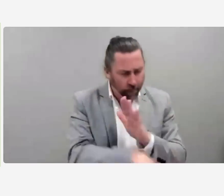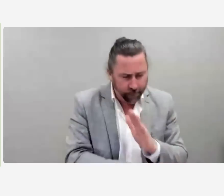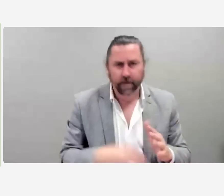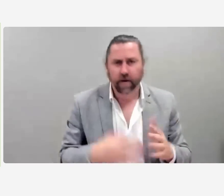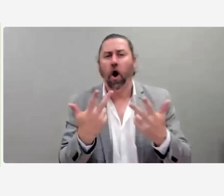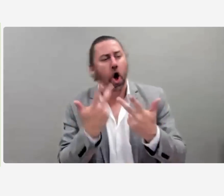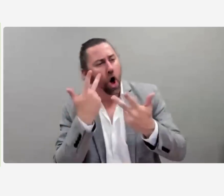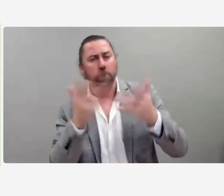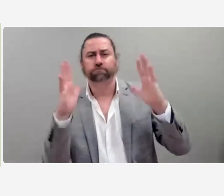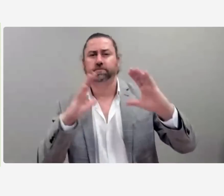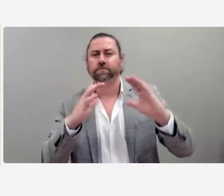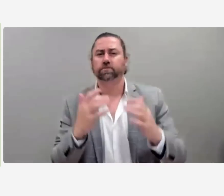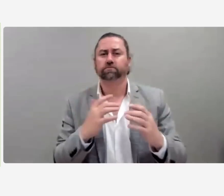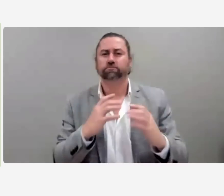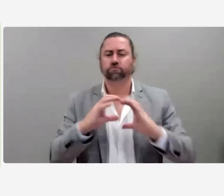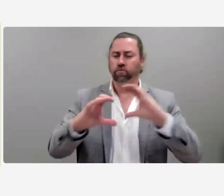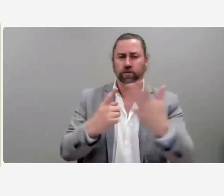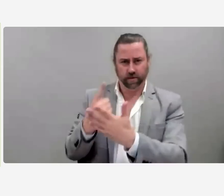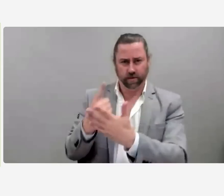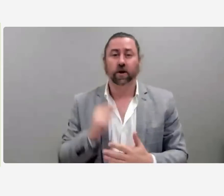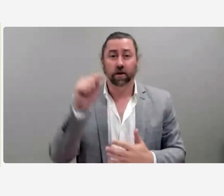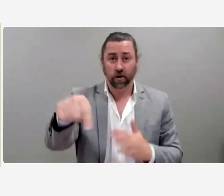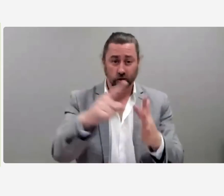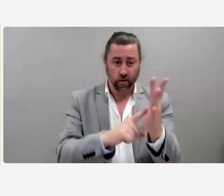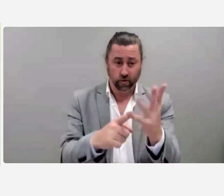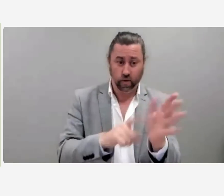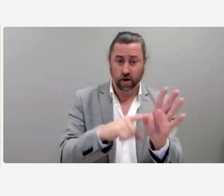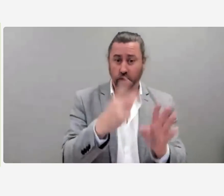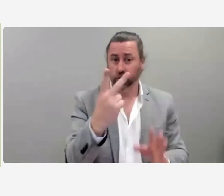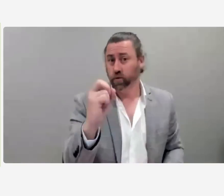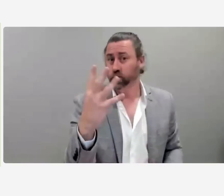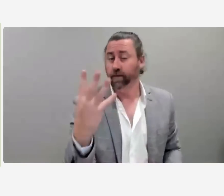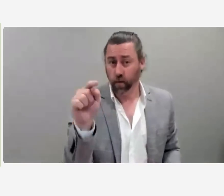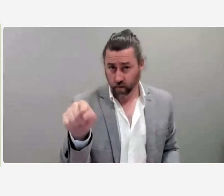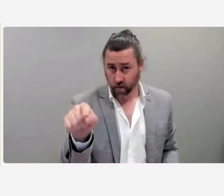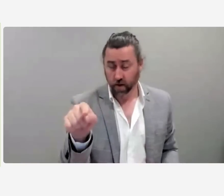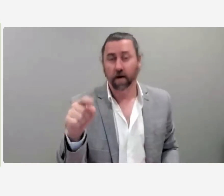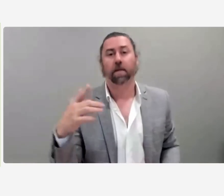With the return to the July 2024 timeframe we have a genuine opportunity to make the changes needed to help